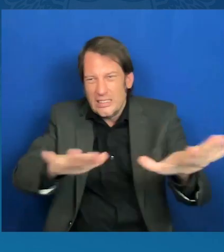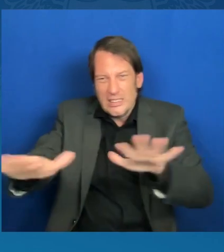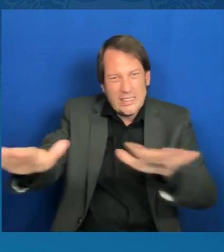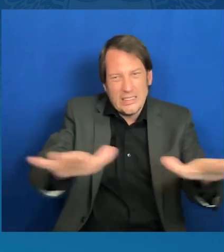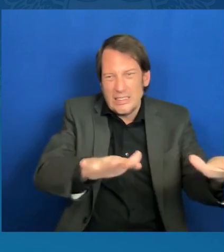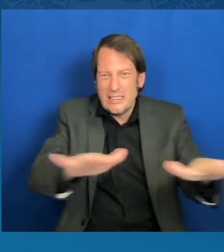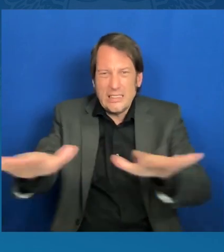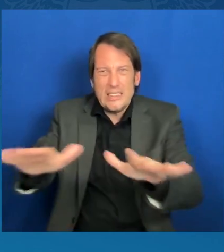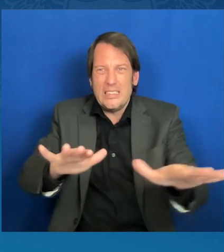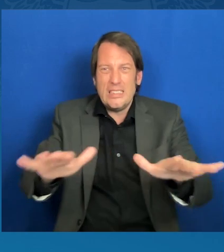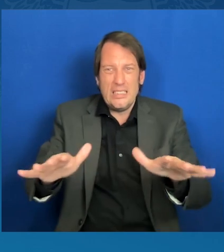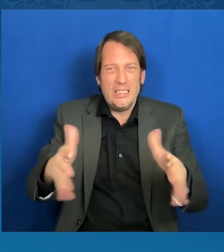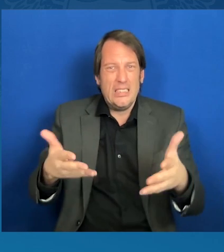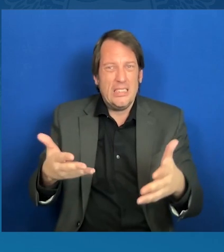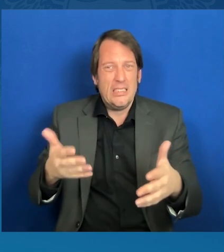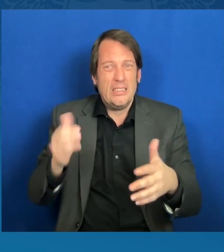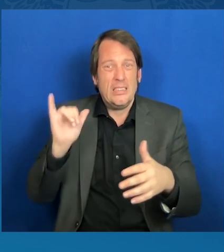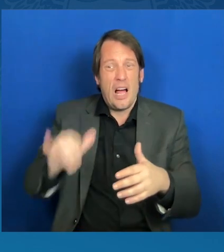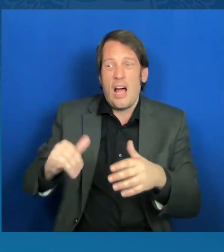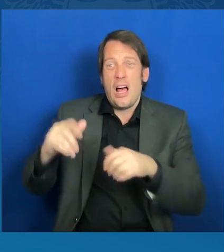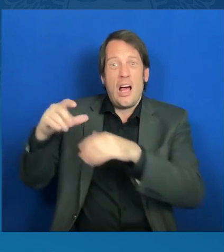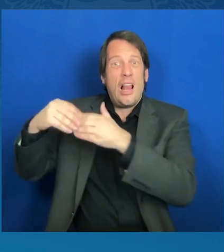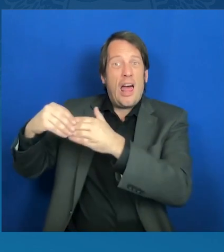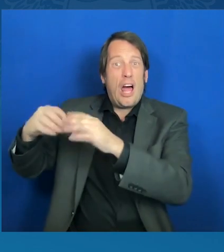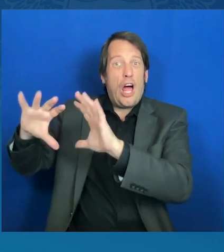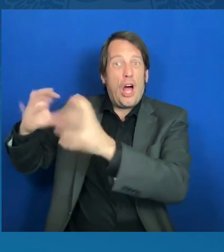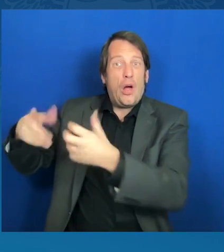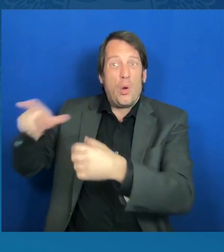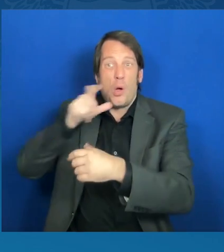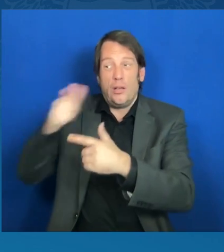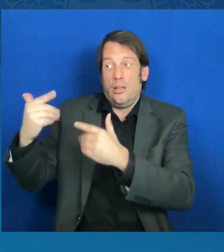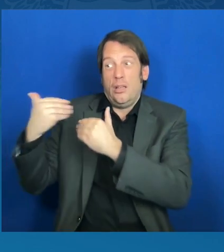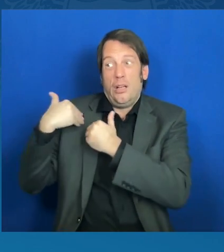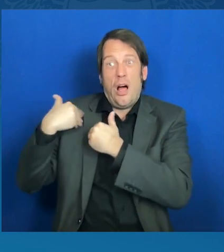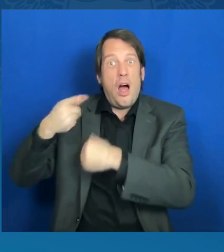who are in charge of America's national security -- not to mention our allies around the globe --